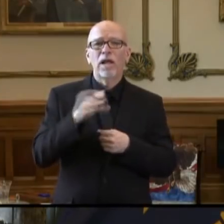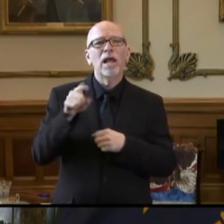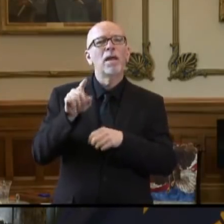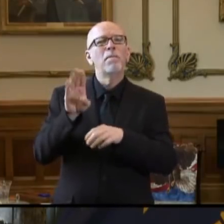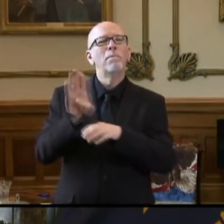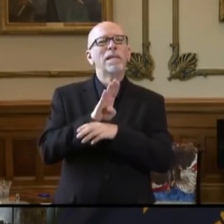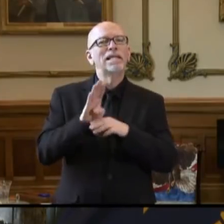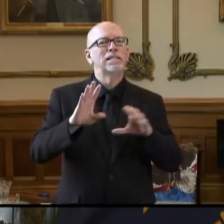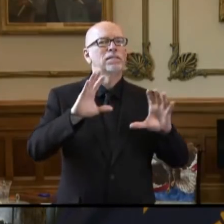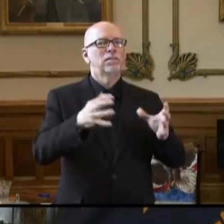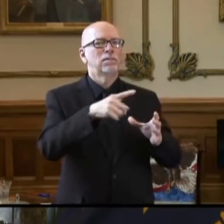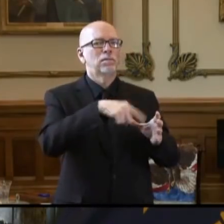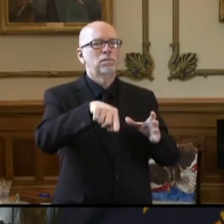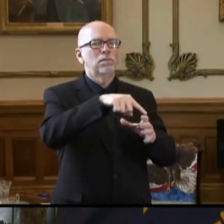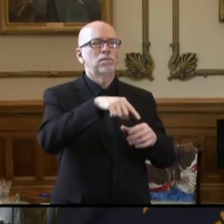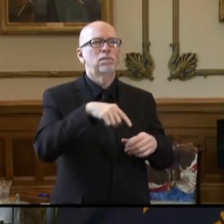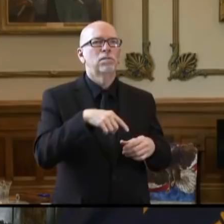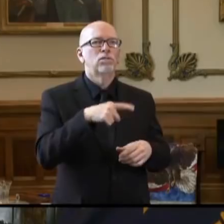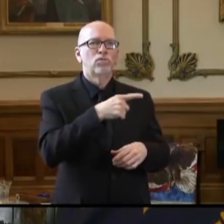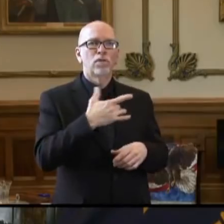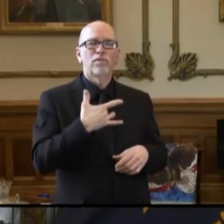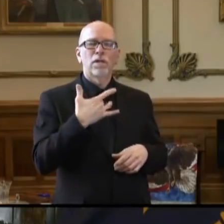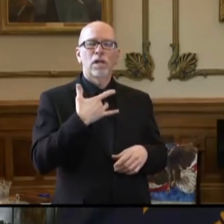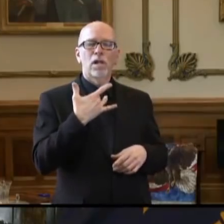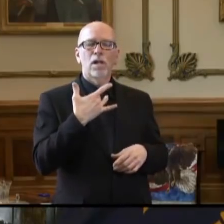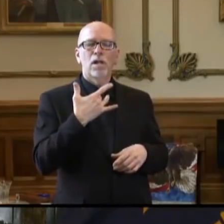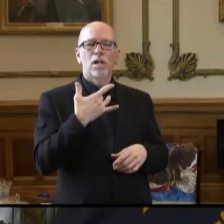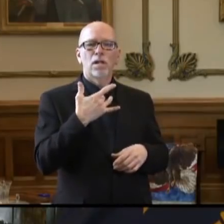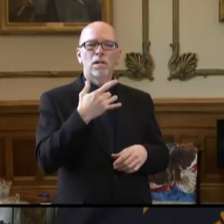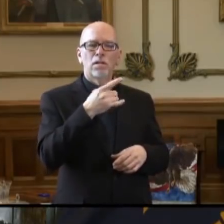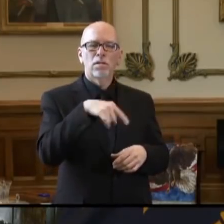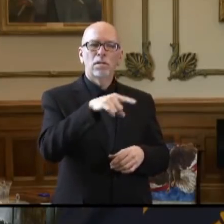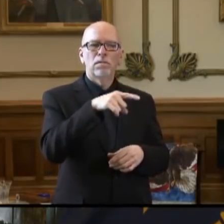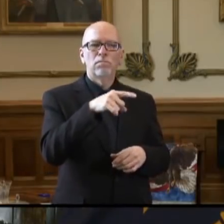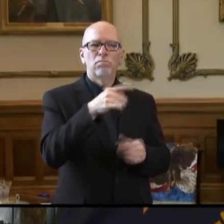DISTANCING THAT PEOPLE ARE? DO YOU THINK THEY'RE TAKING IT SERIOUSLY ENOUGH AND ON THE